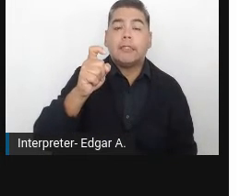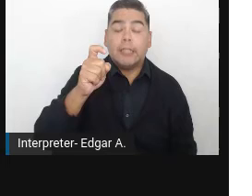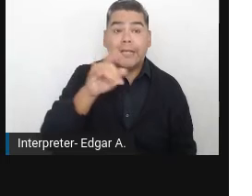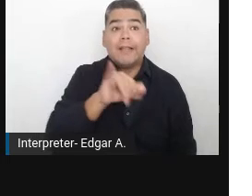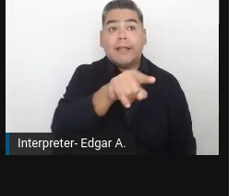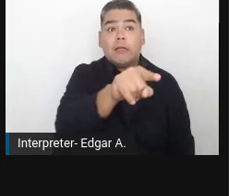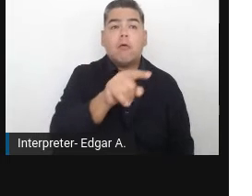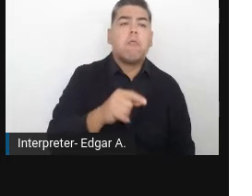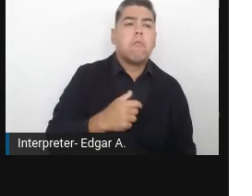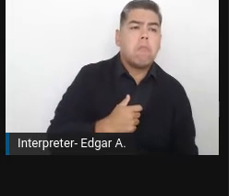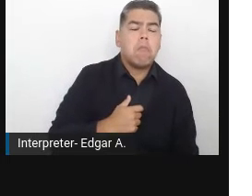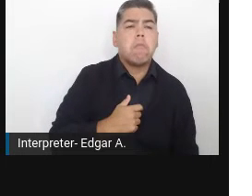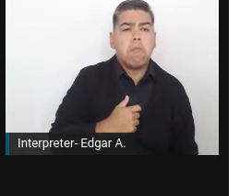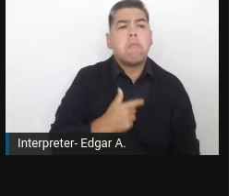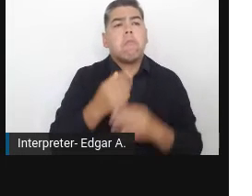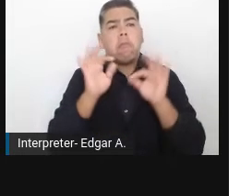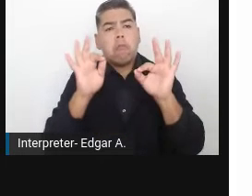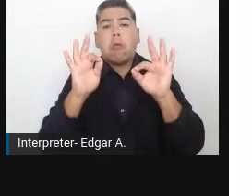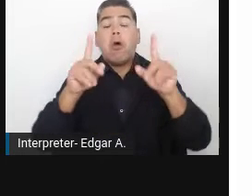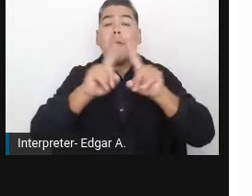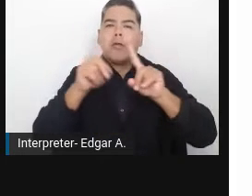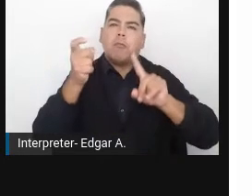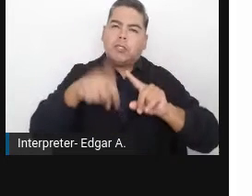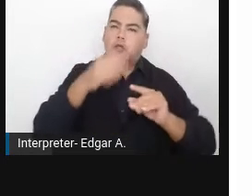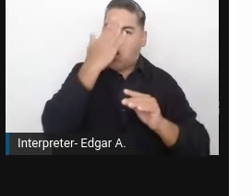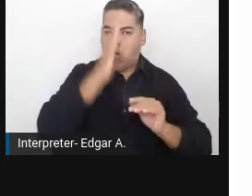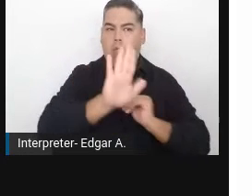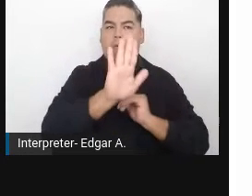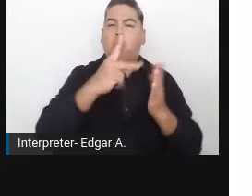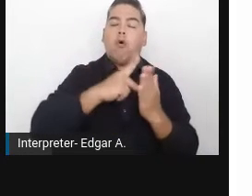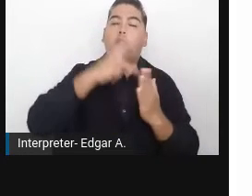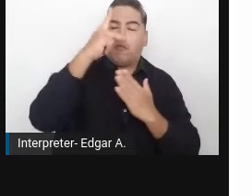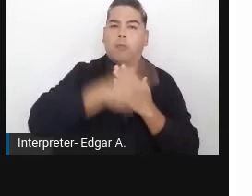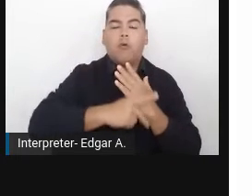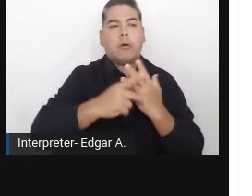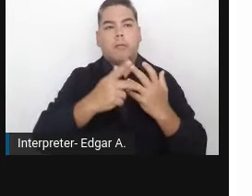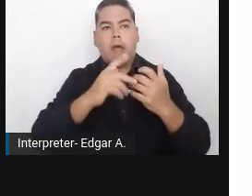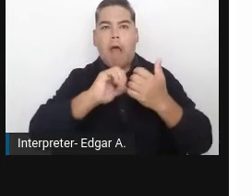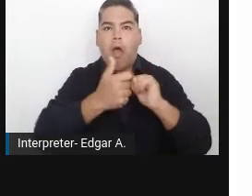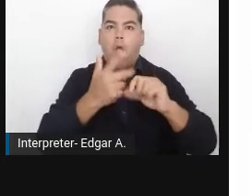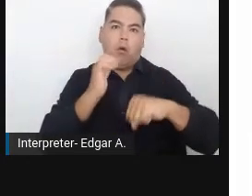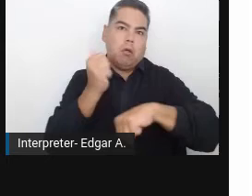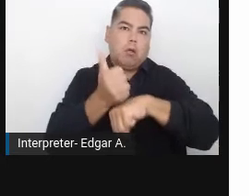and it requires knowledge of the platform to use and documentation,